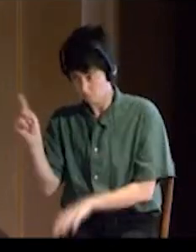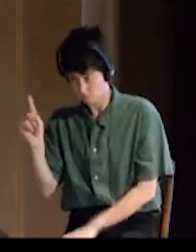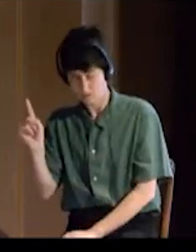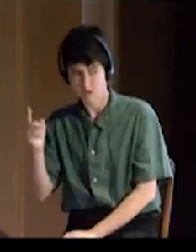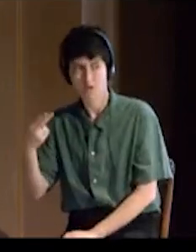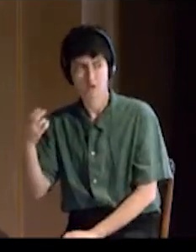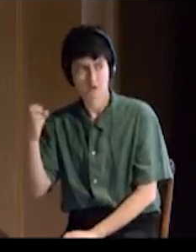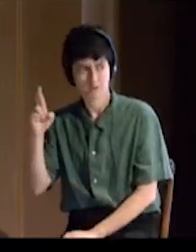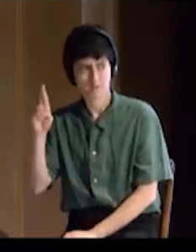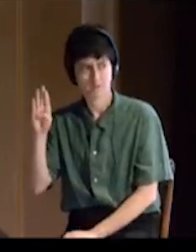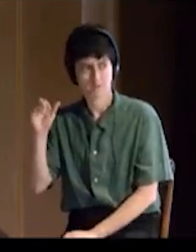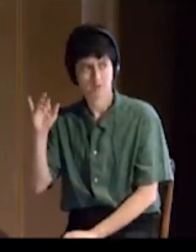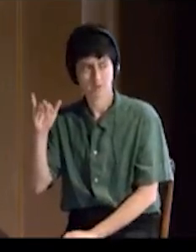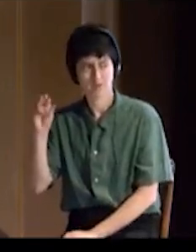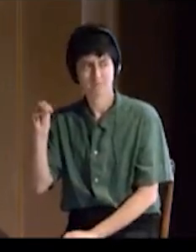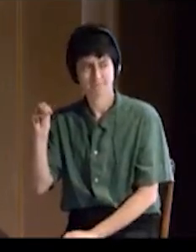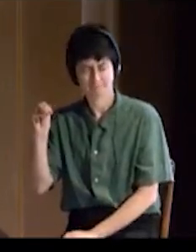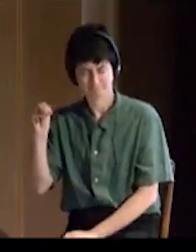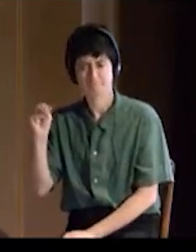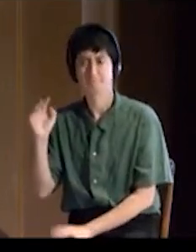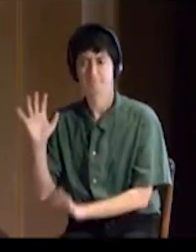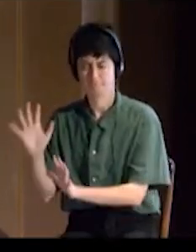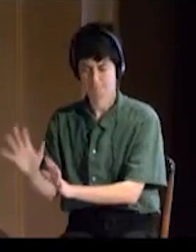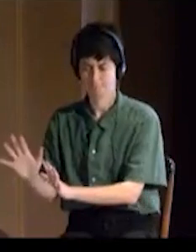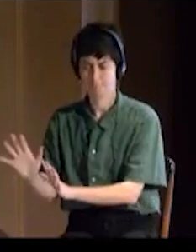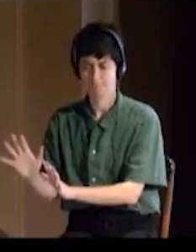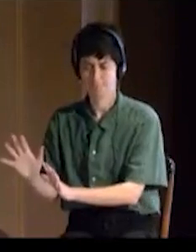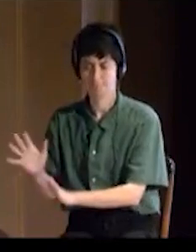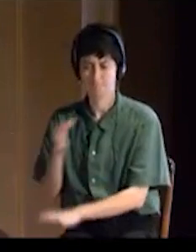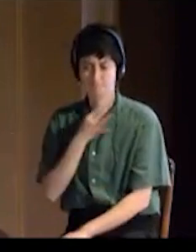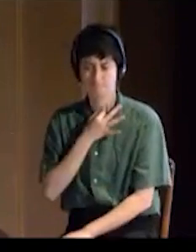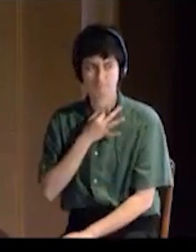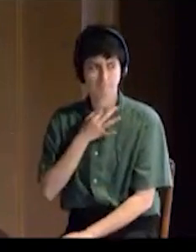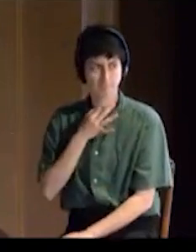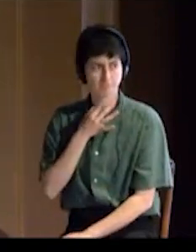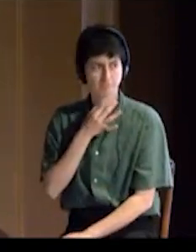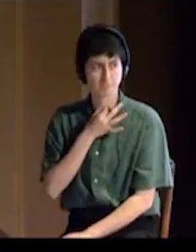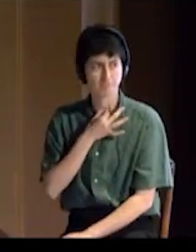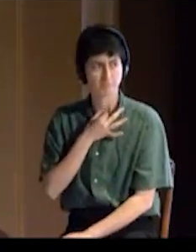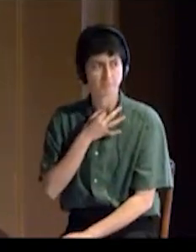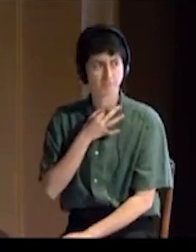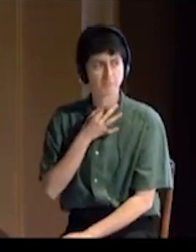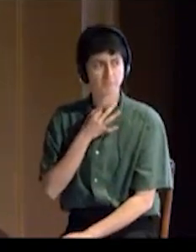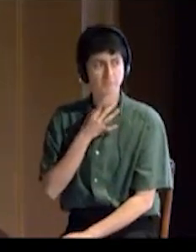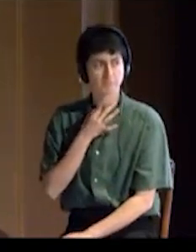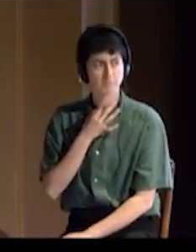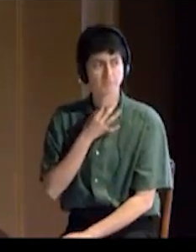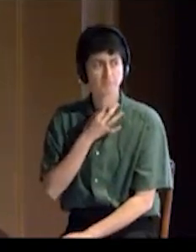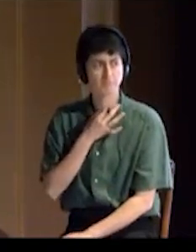Do you have any idea about how much unknown diversity needs to be collected?